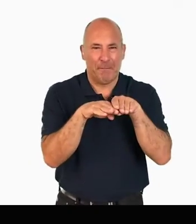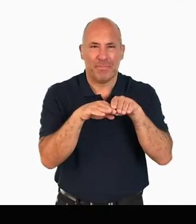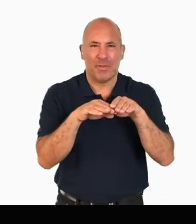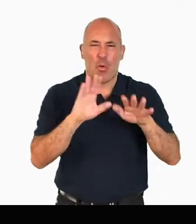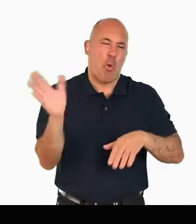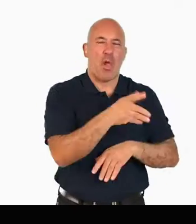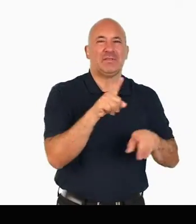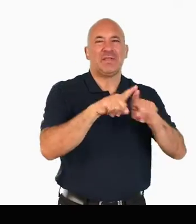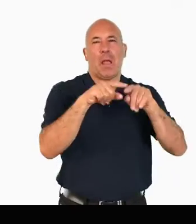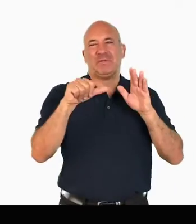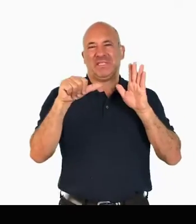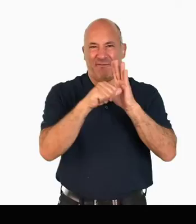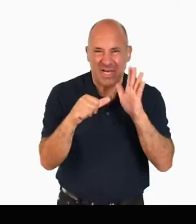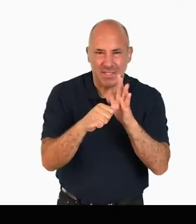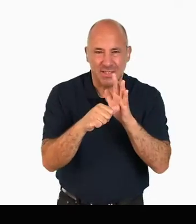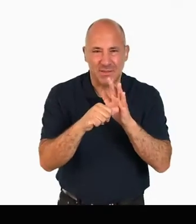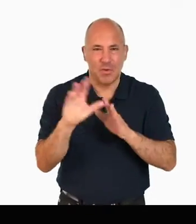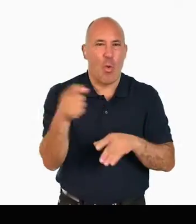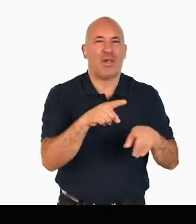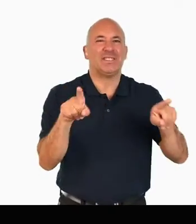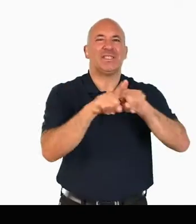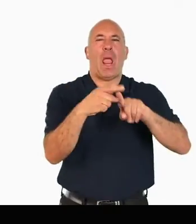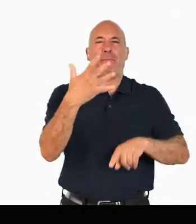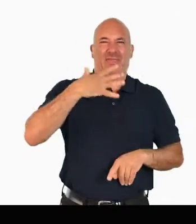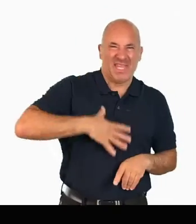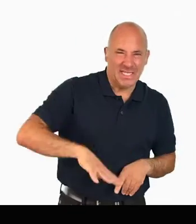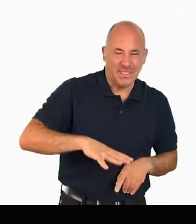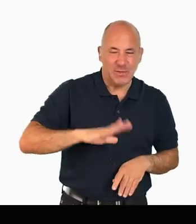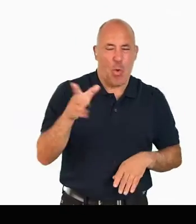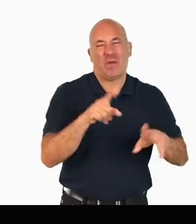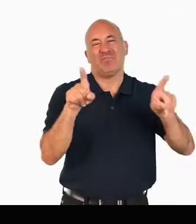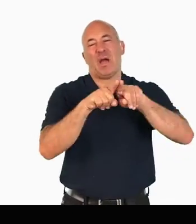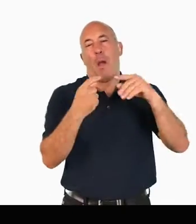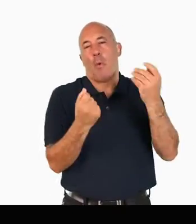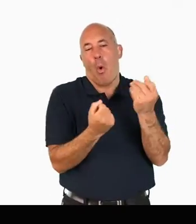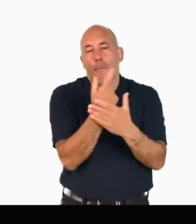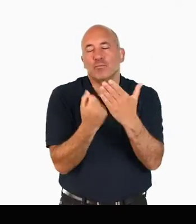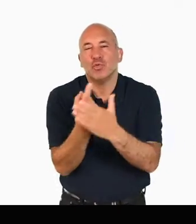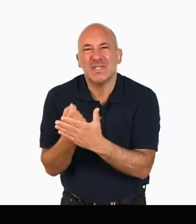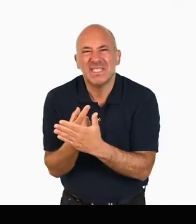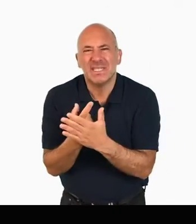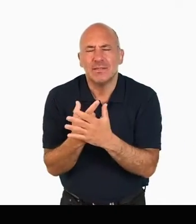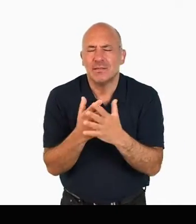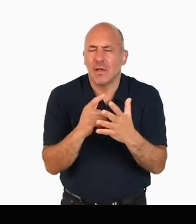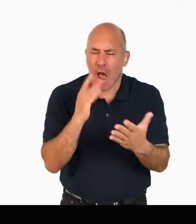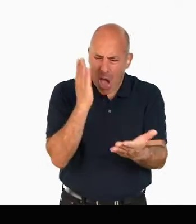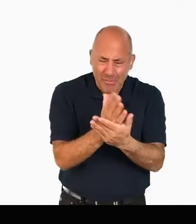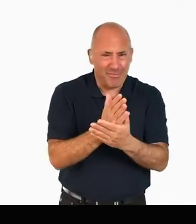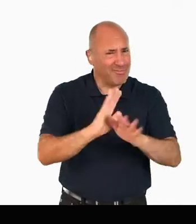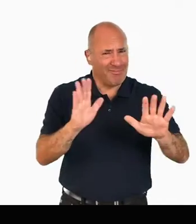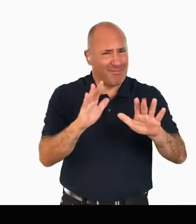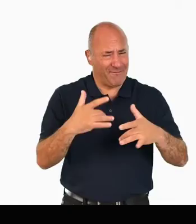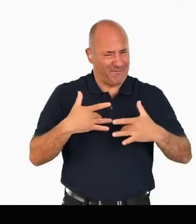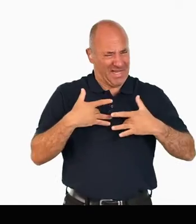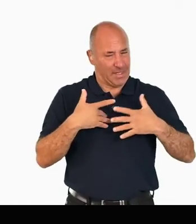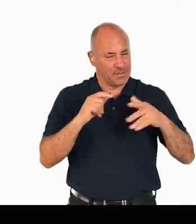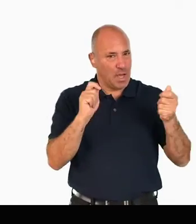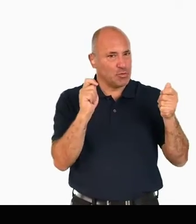all people have the same difficulties, all people have the same needs, all people have the same opportunities,